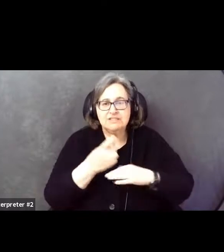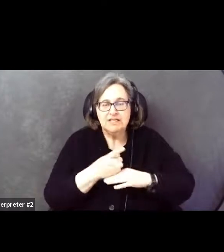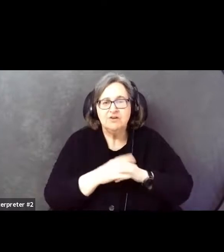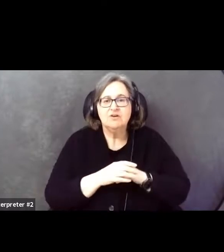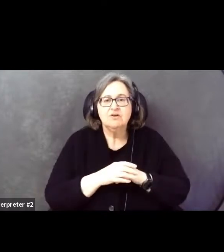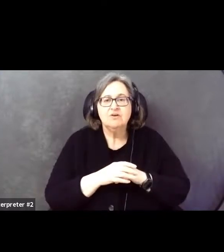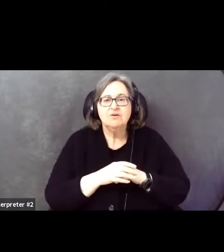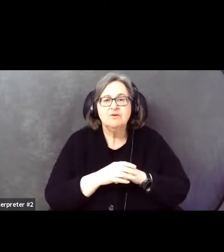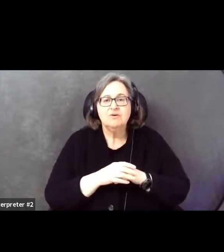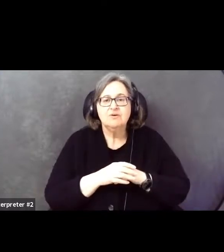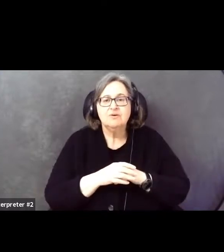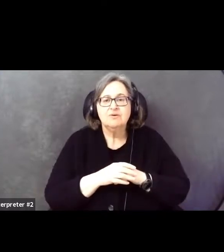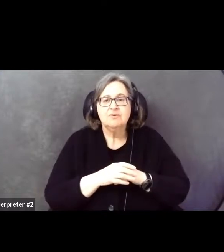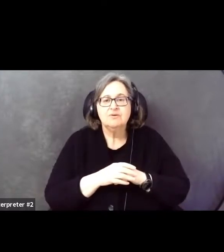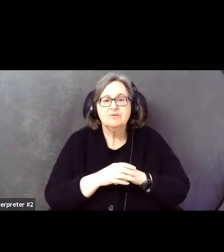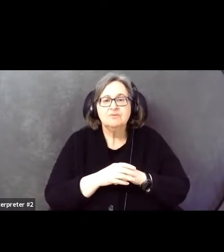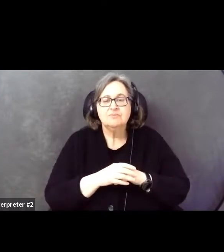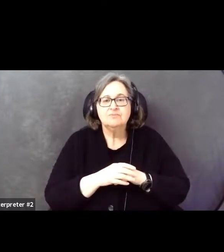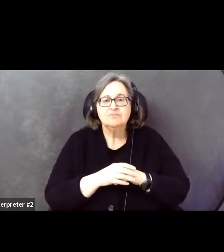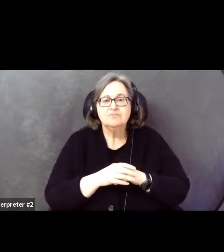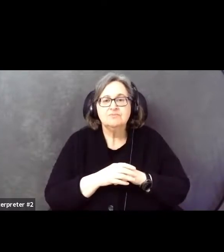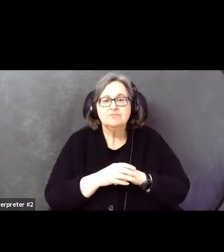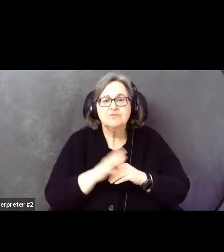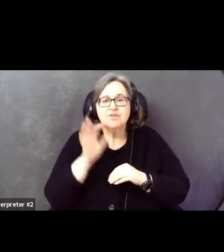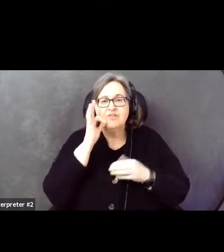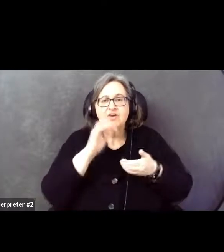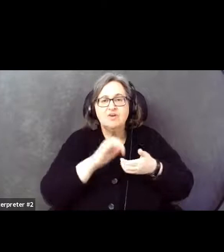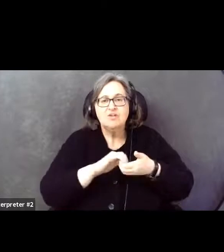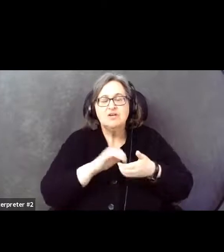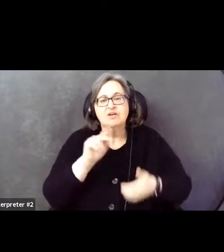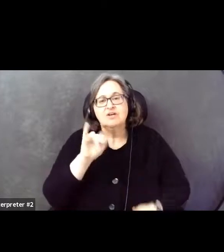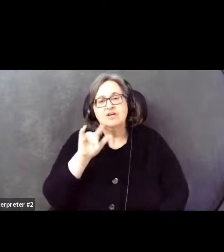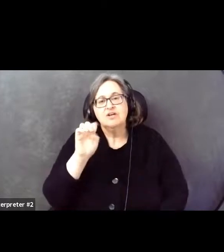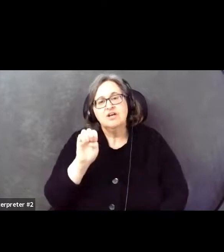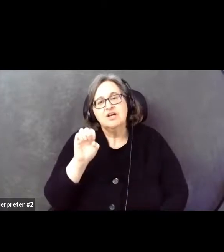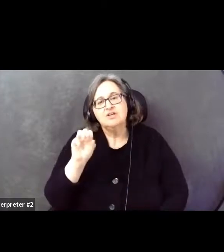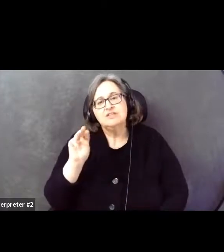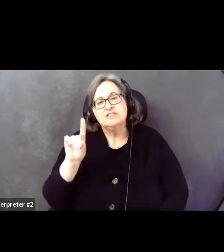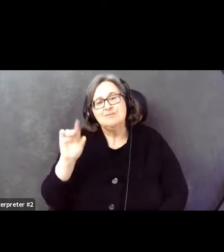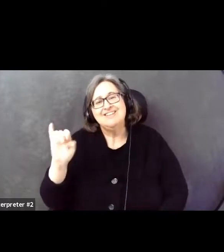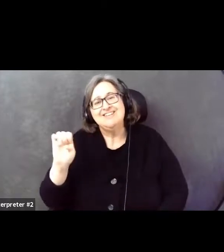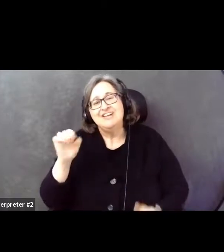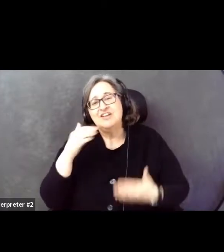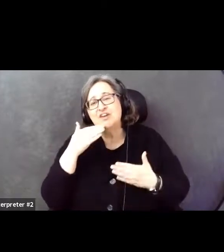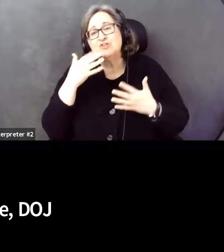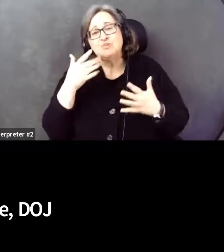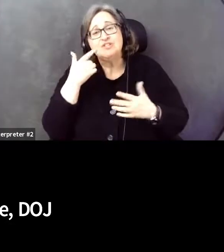To our federal partners, Kyle Smiddie, thank you for joining us from the Department of